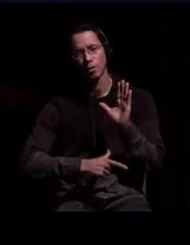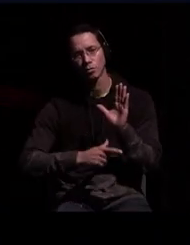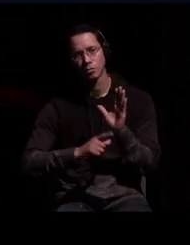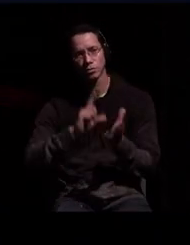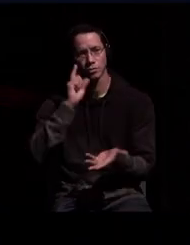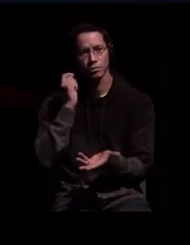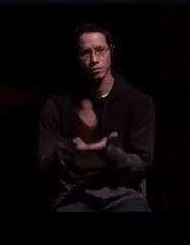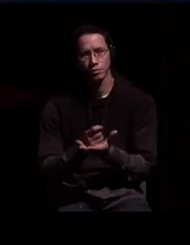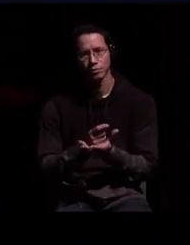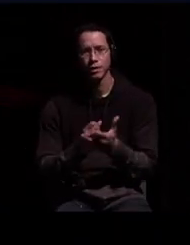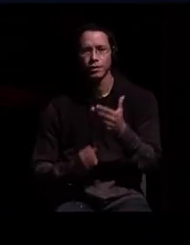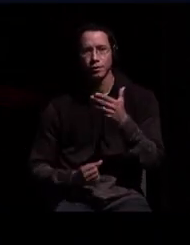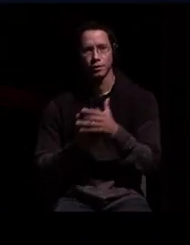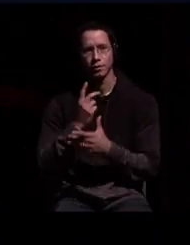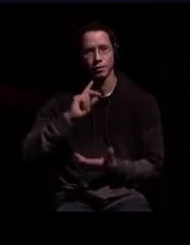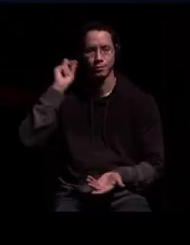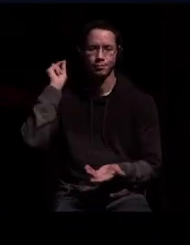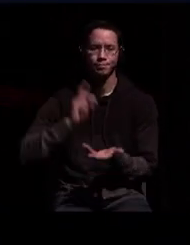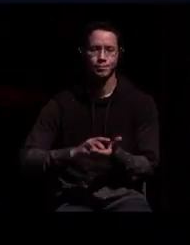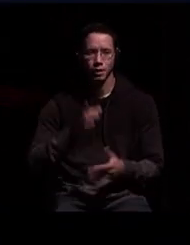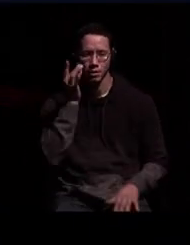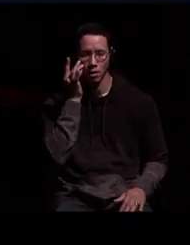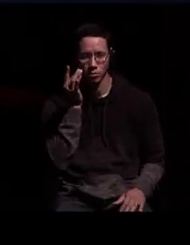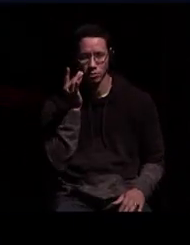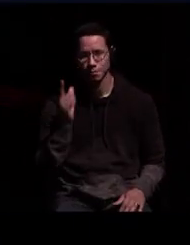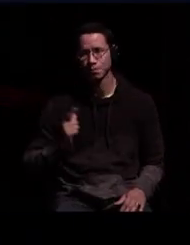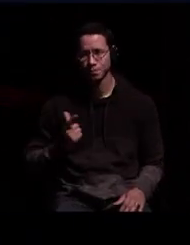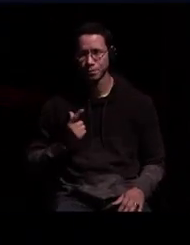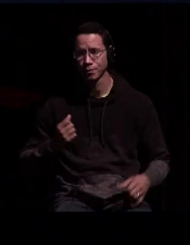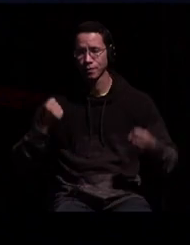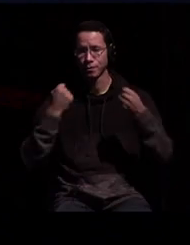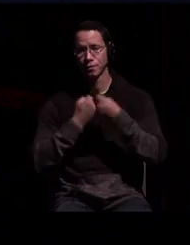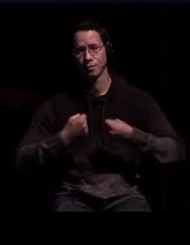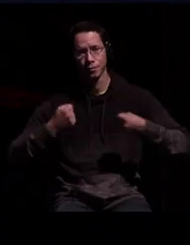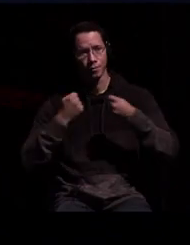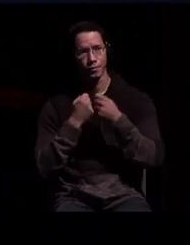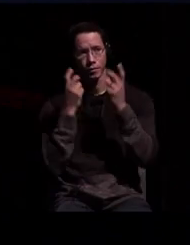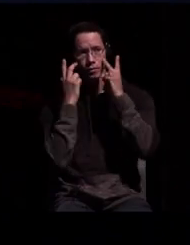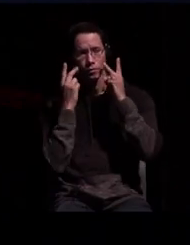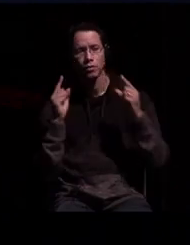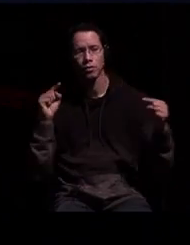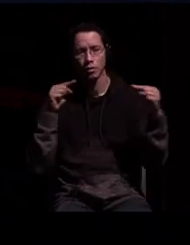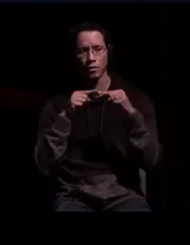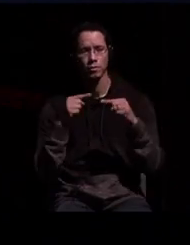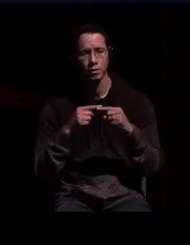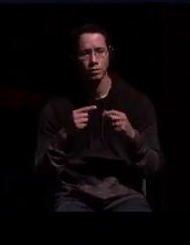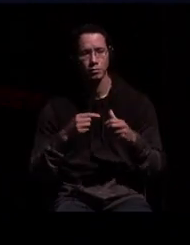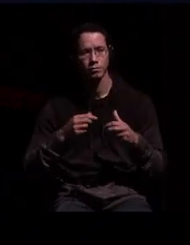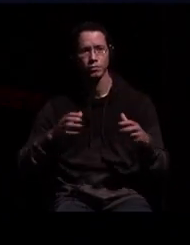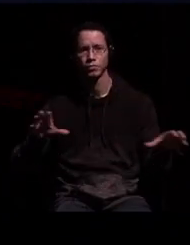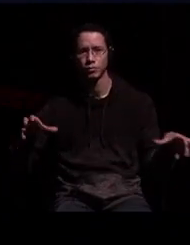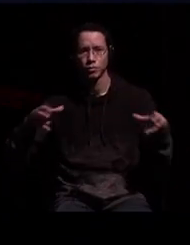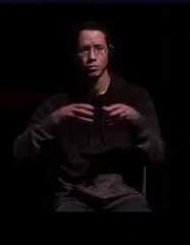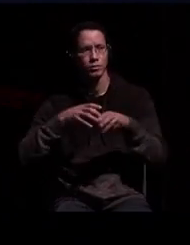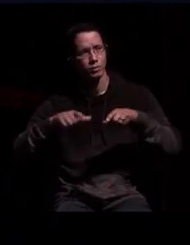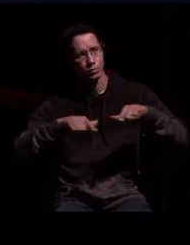There is an essential struggle that has to do with massiveness, with the group of men and women that work in the sector, how it gets transformed.